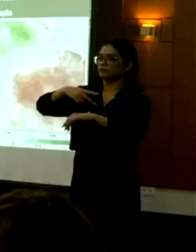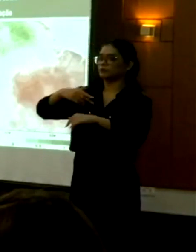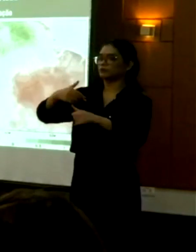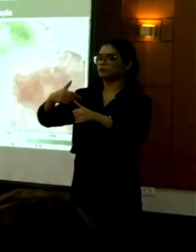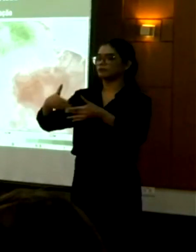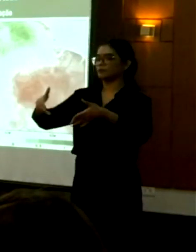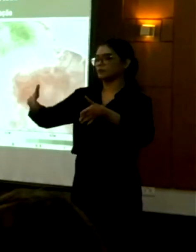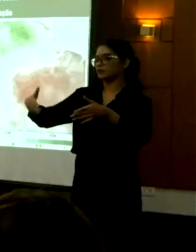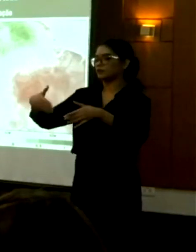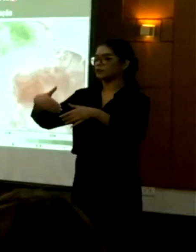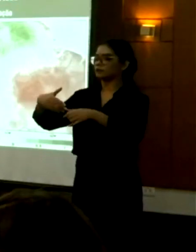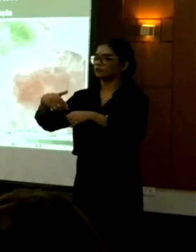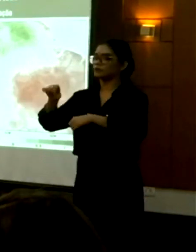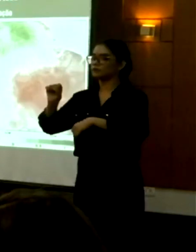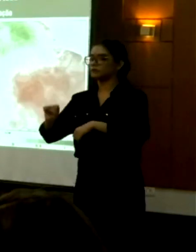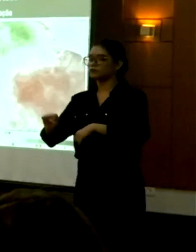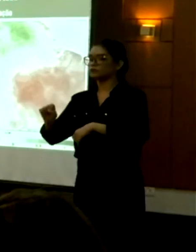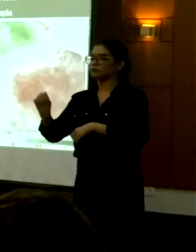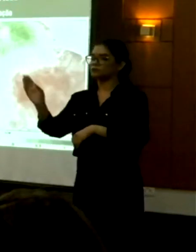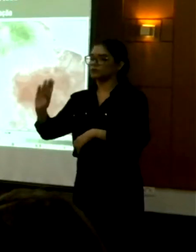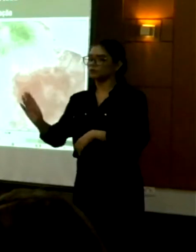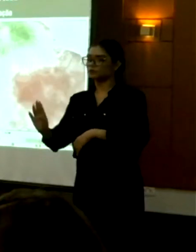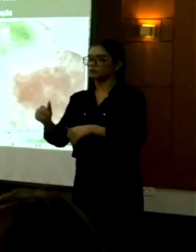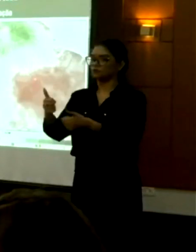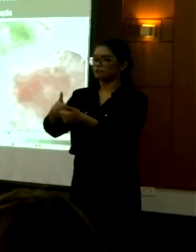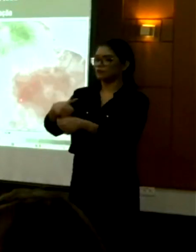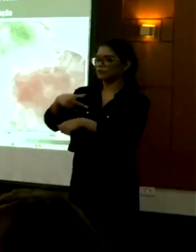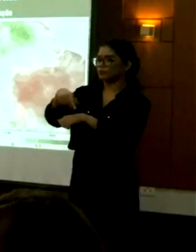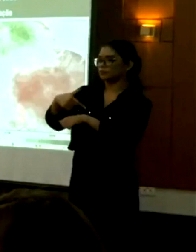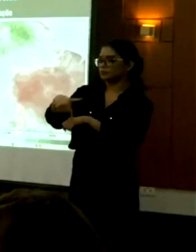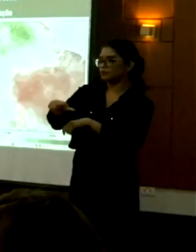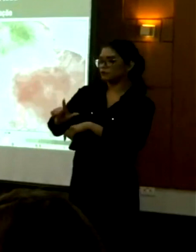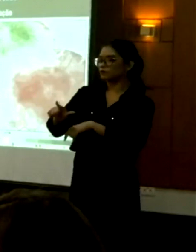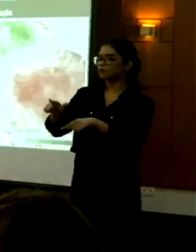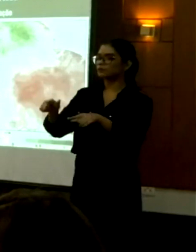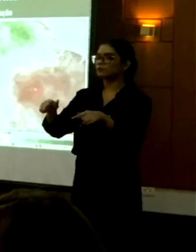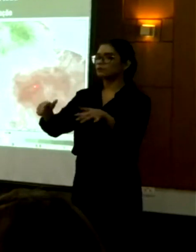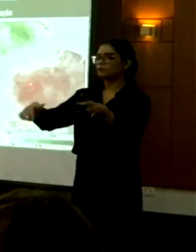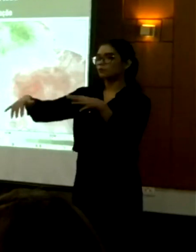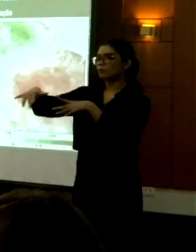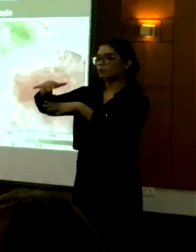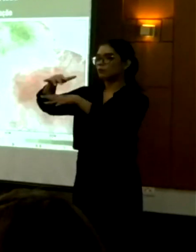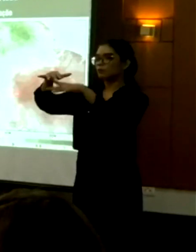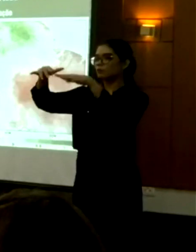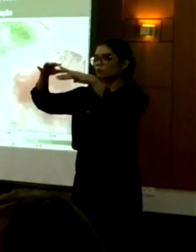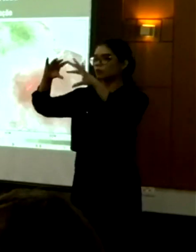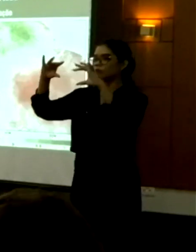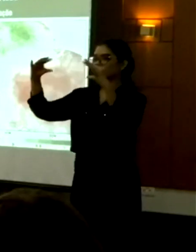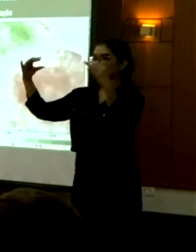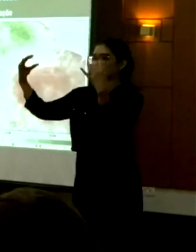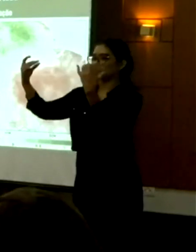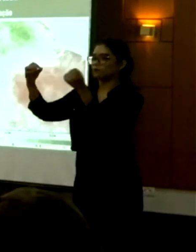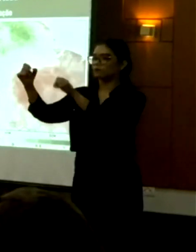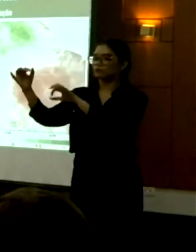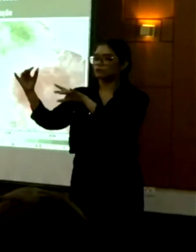then the result of impact on rain, although here it is, in this region of the eastern Amazon, I would say